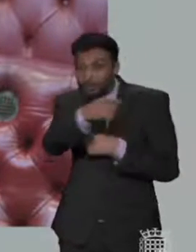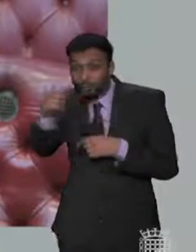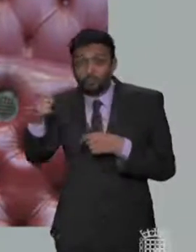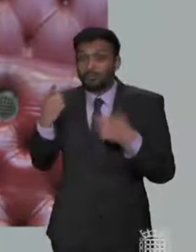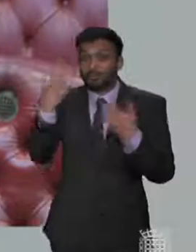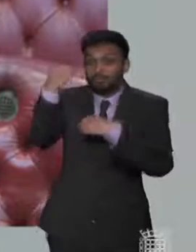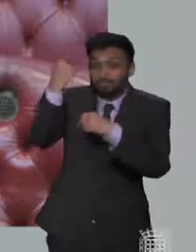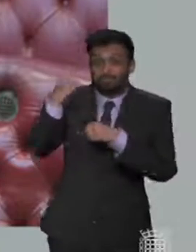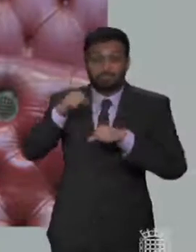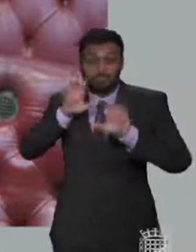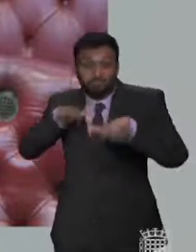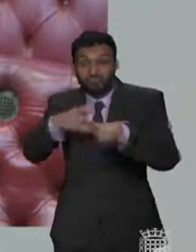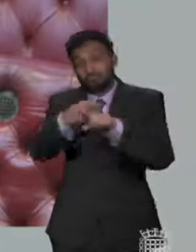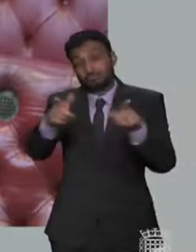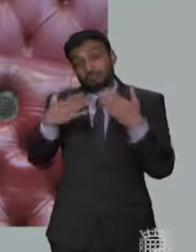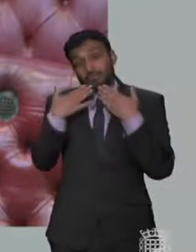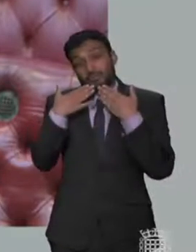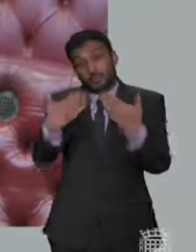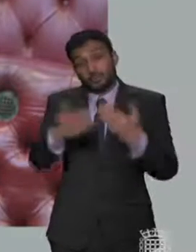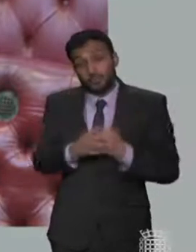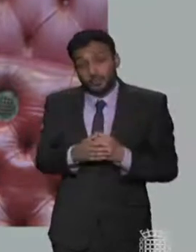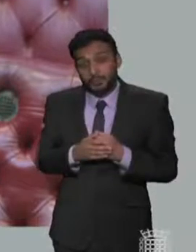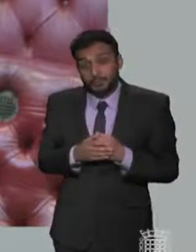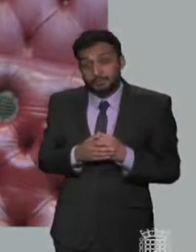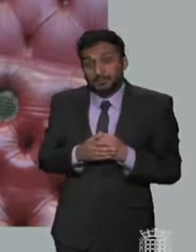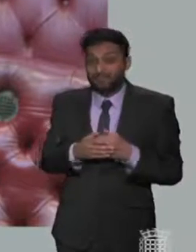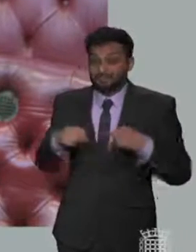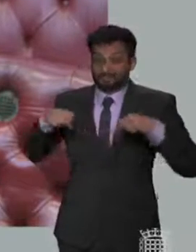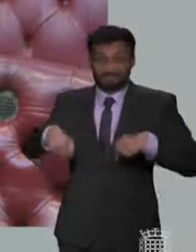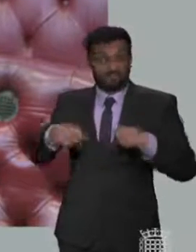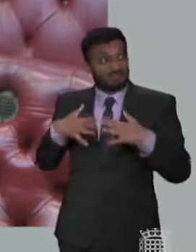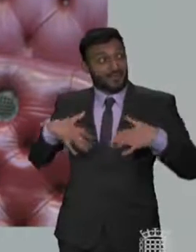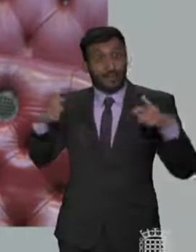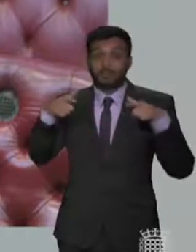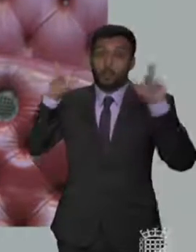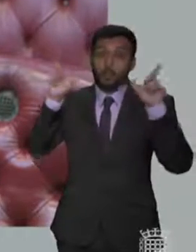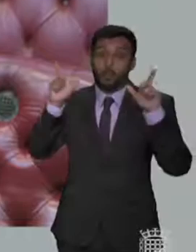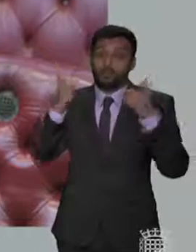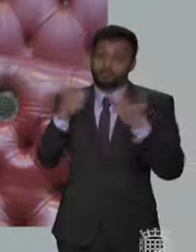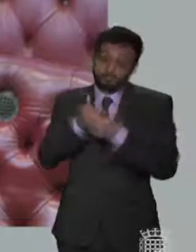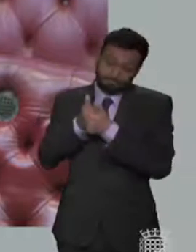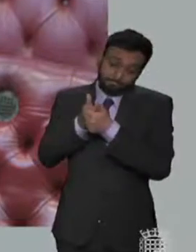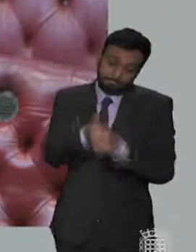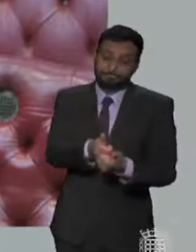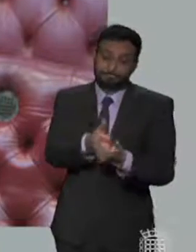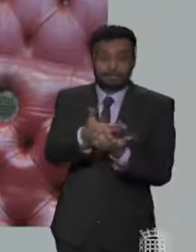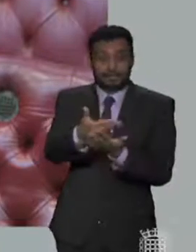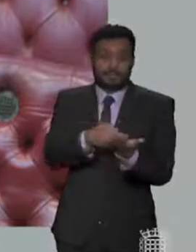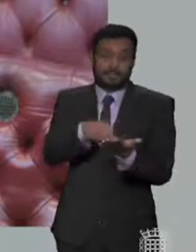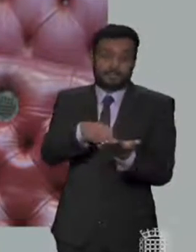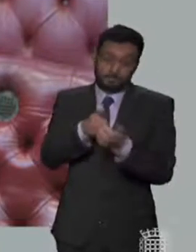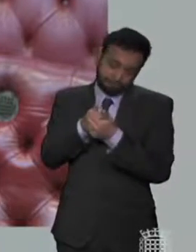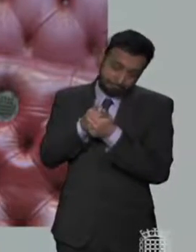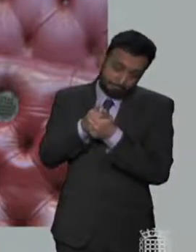i want to pledge support from these benches to this bill this would be a really important moment